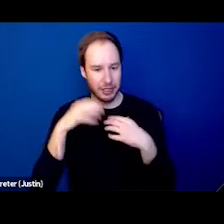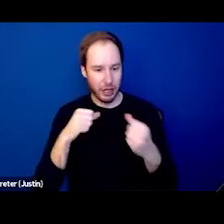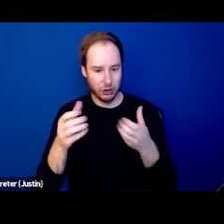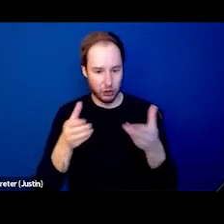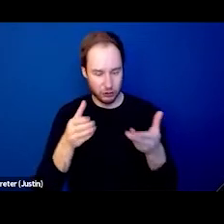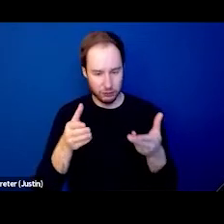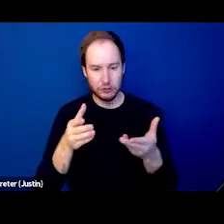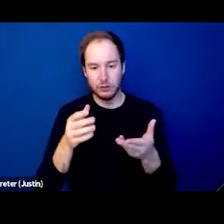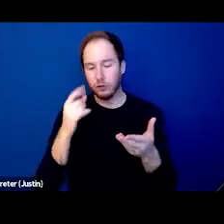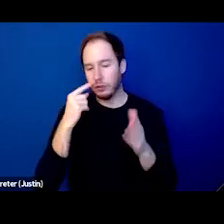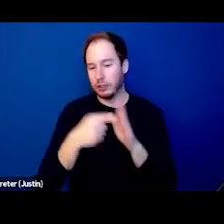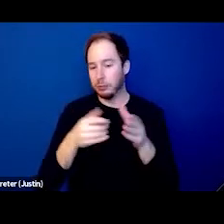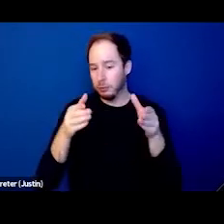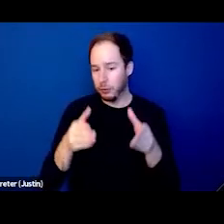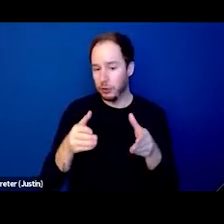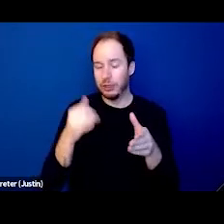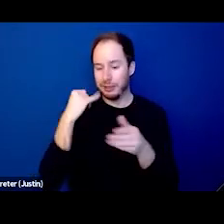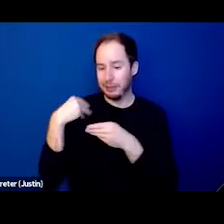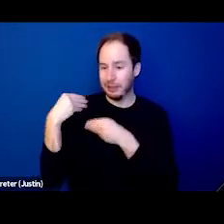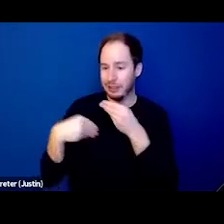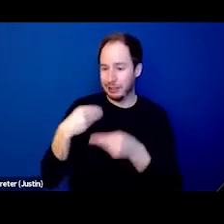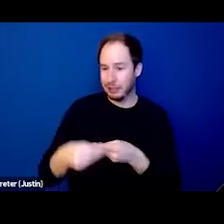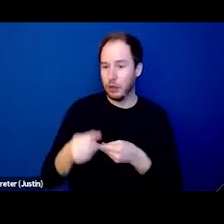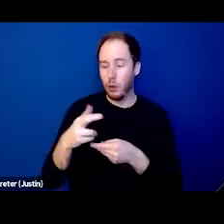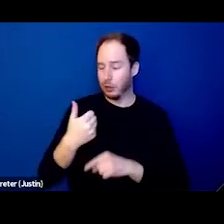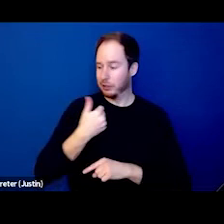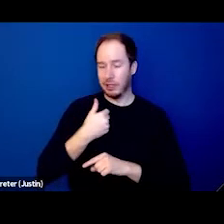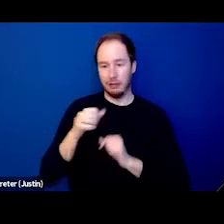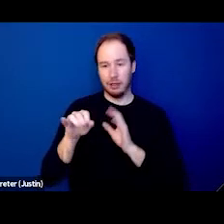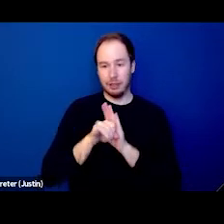So somebody who is a descendant or self-identifies as native American,